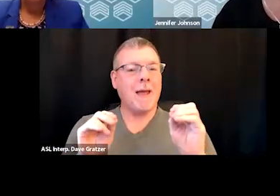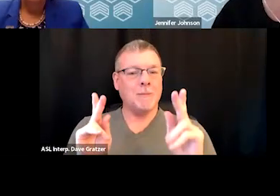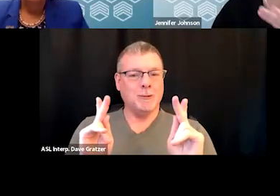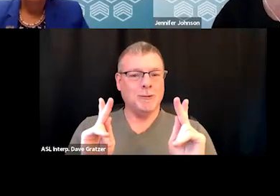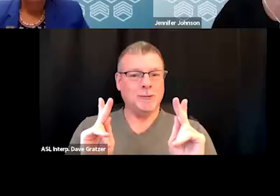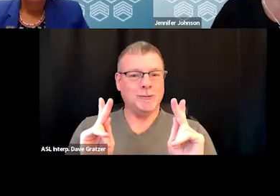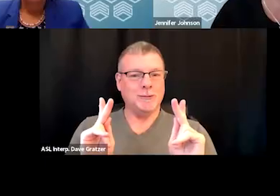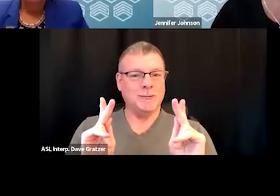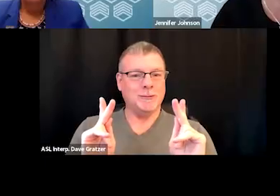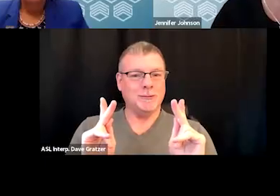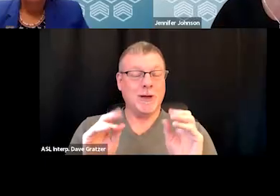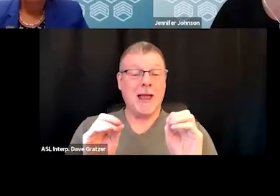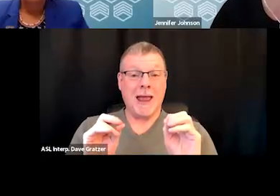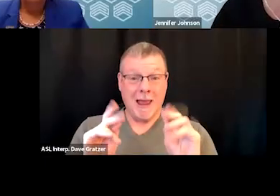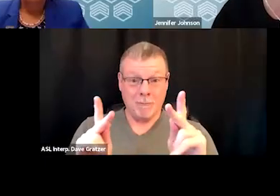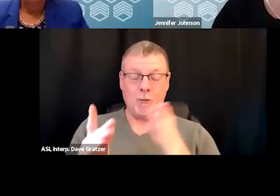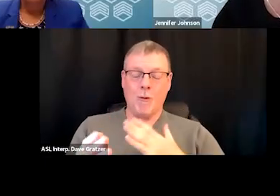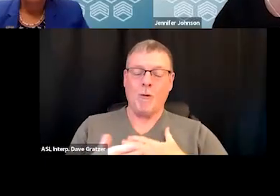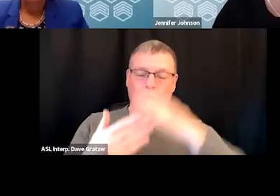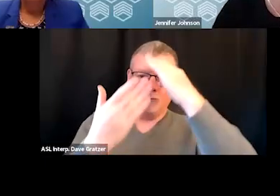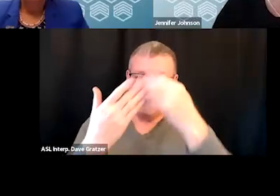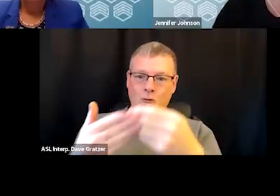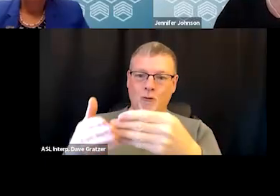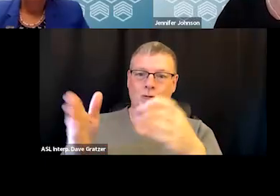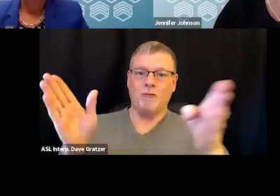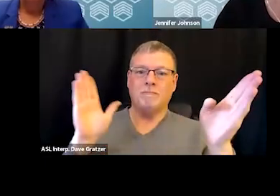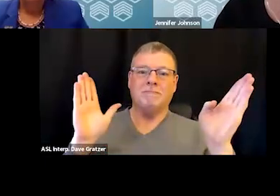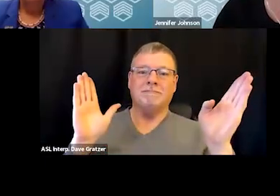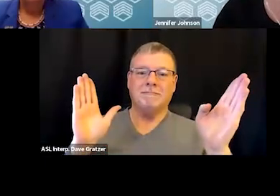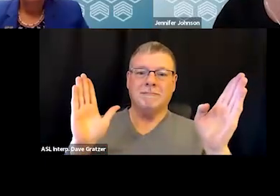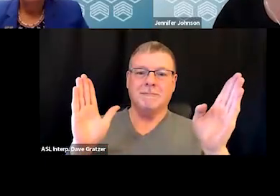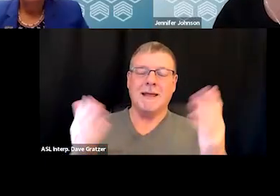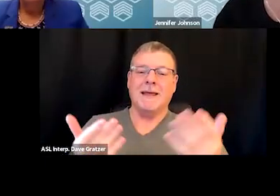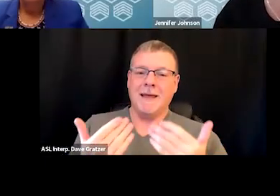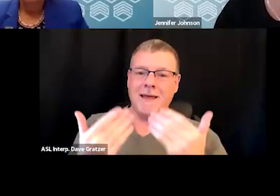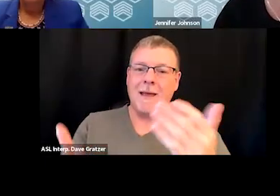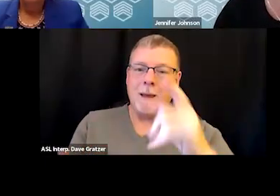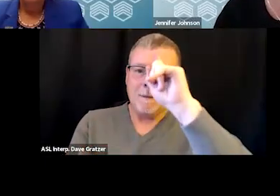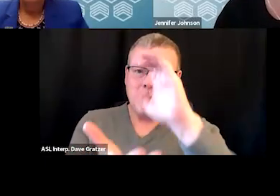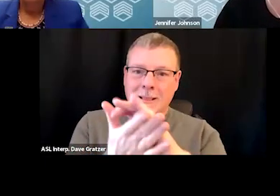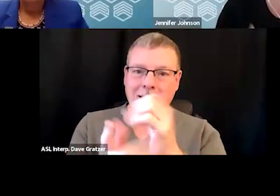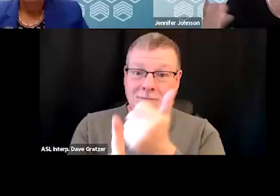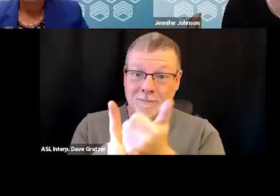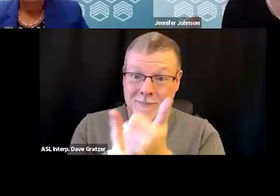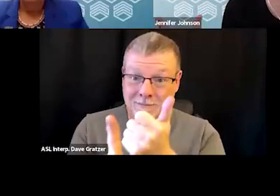someone an audience, to let them have agency, autonomy, narrative